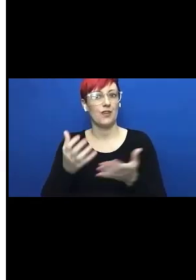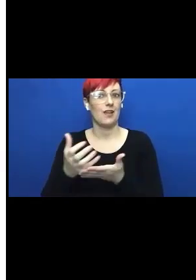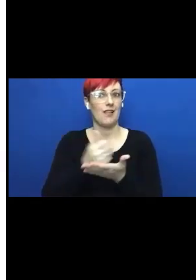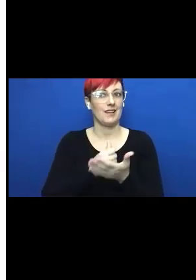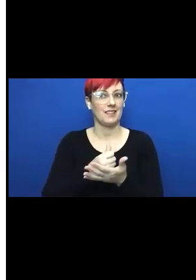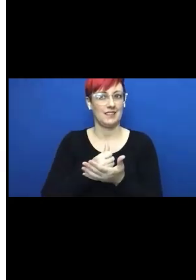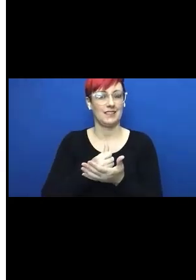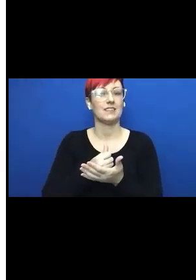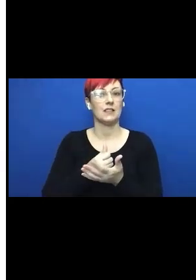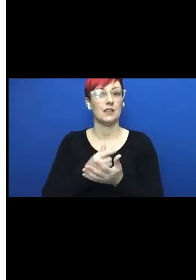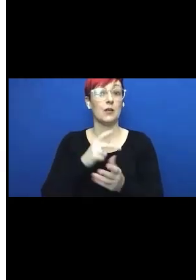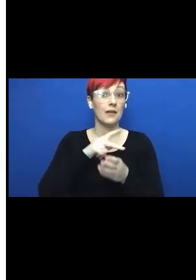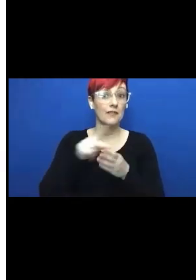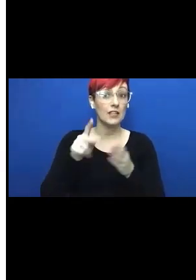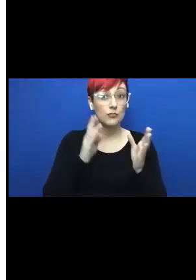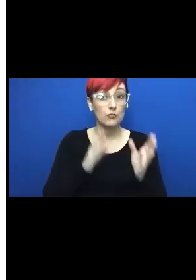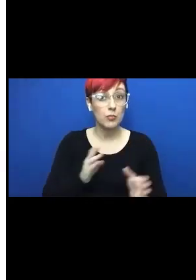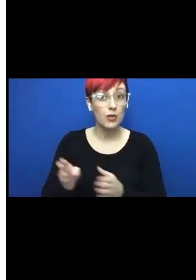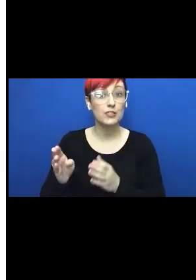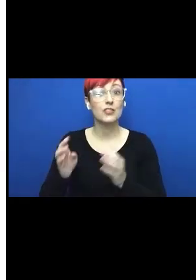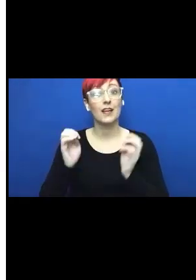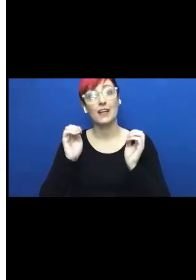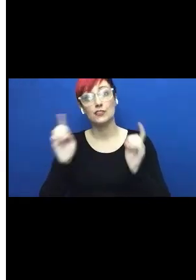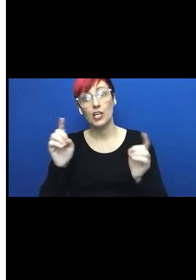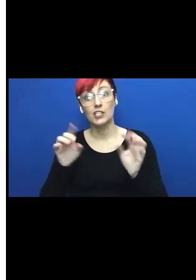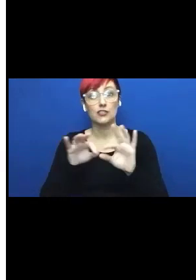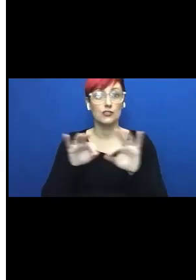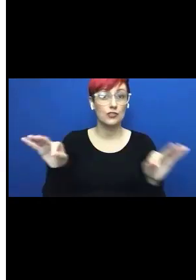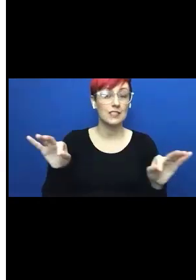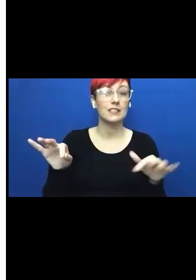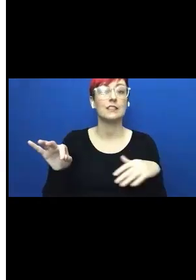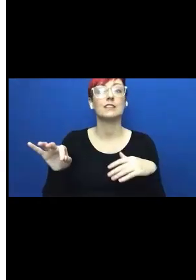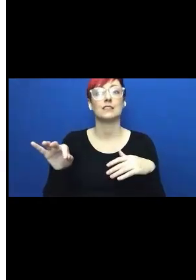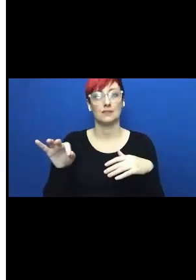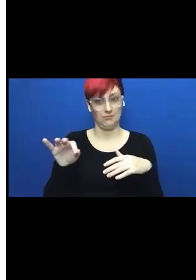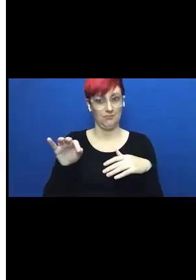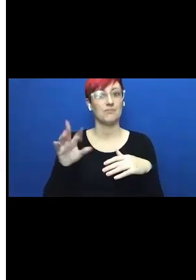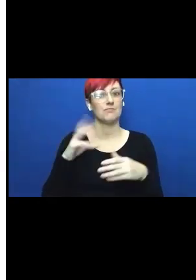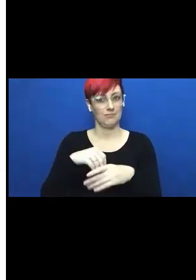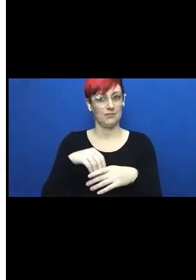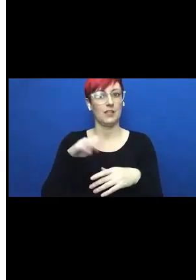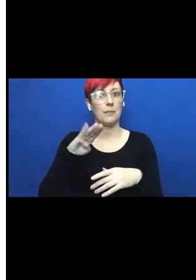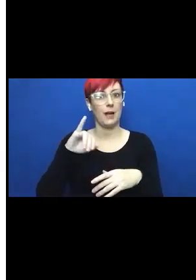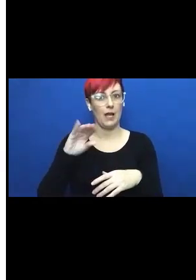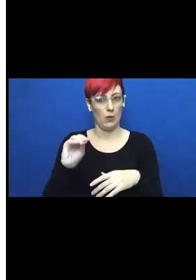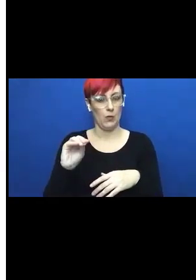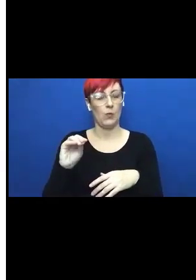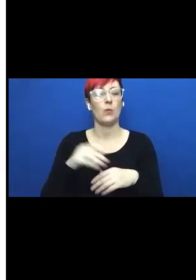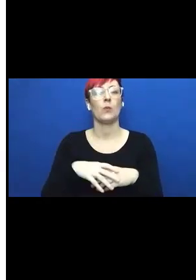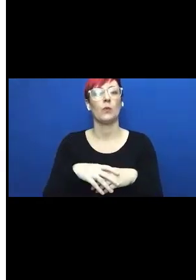Professional preparation, educational degrees. We collect that in the biosketch. Organizational affiliation and appointments